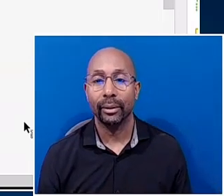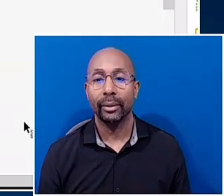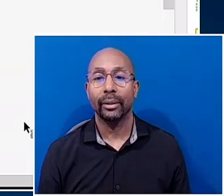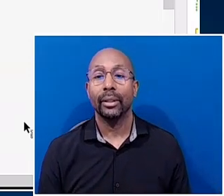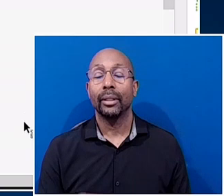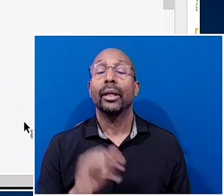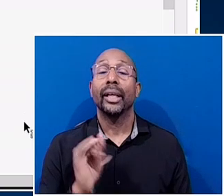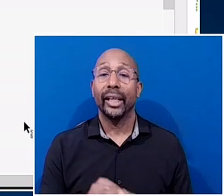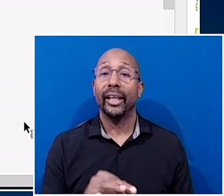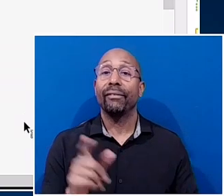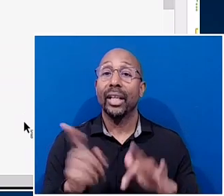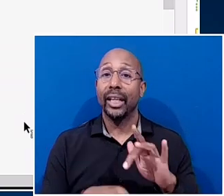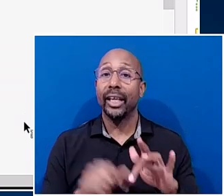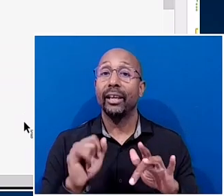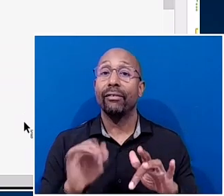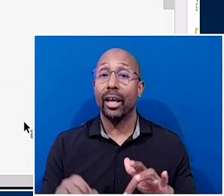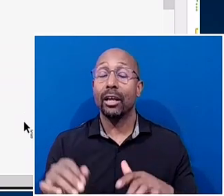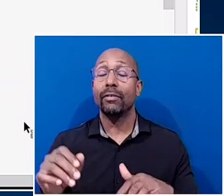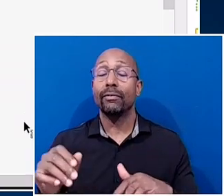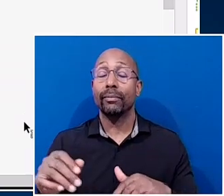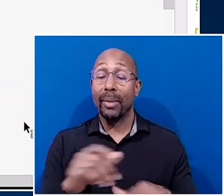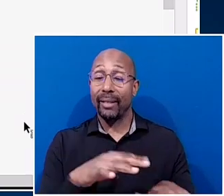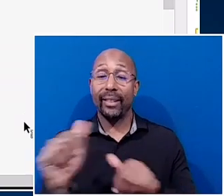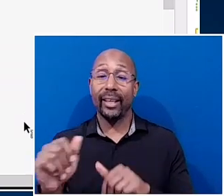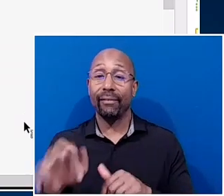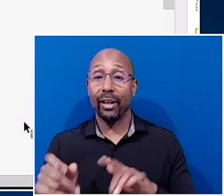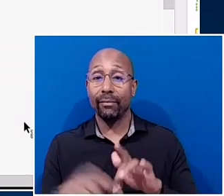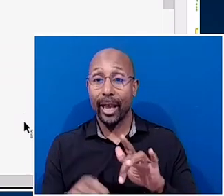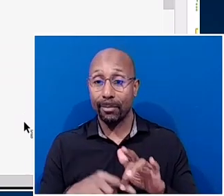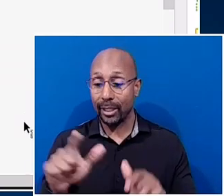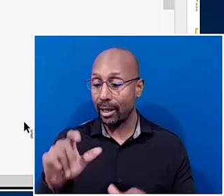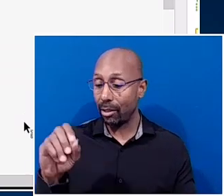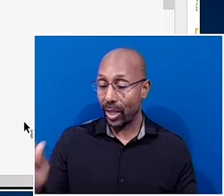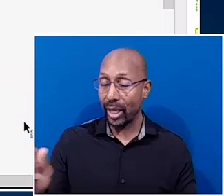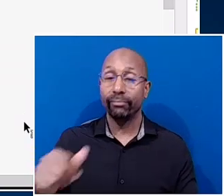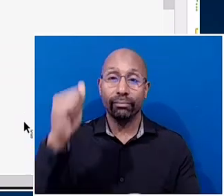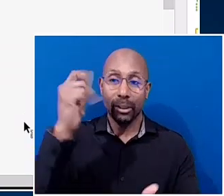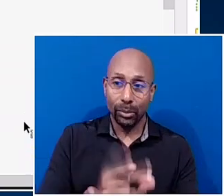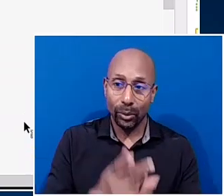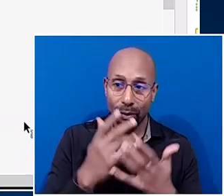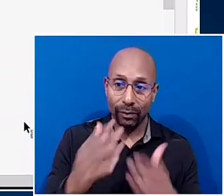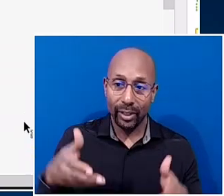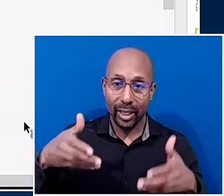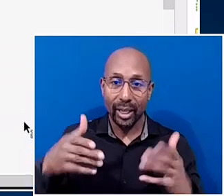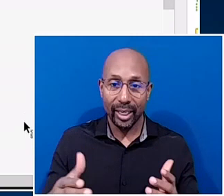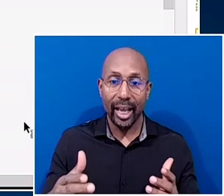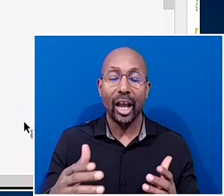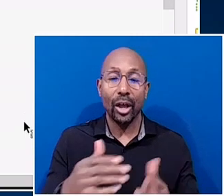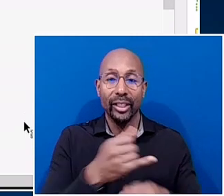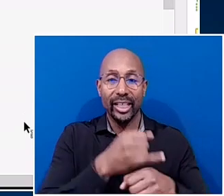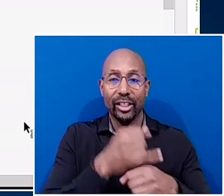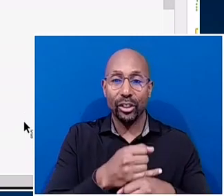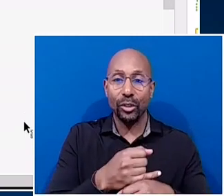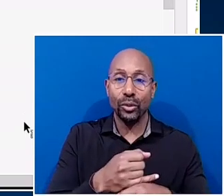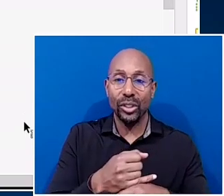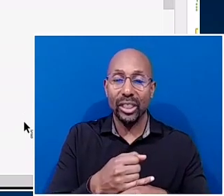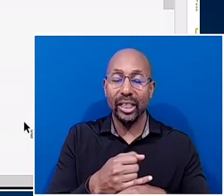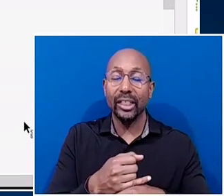institution to temporarily place essentially the student, the way I think of it is, in a holding pattern if they